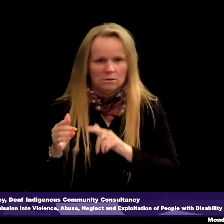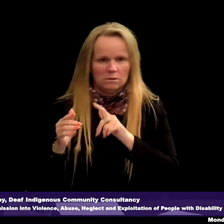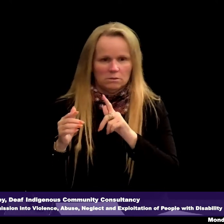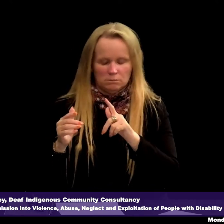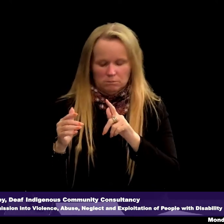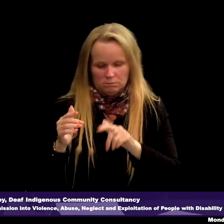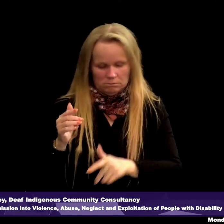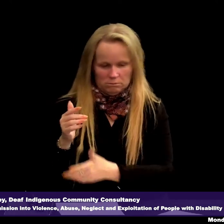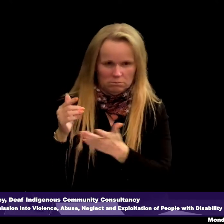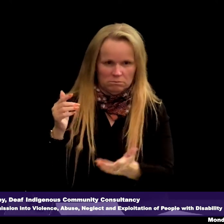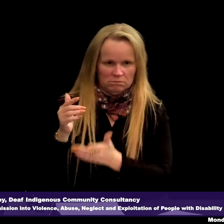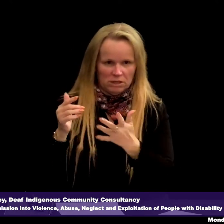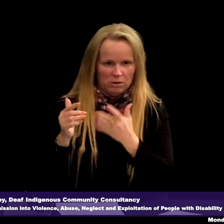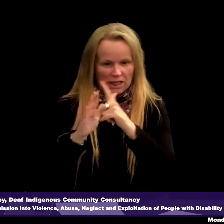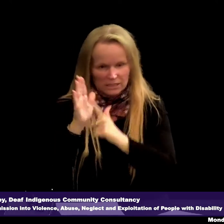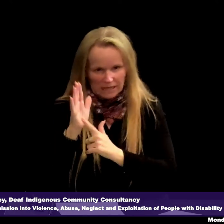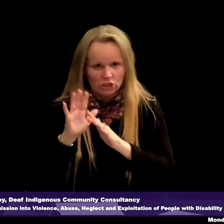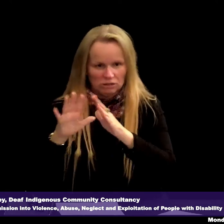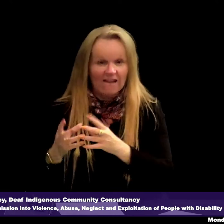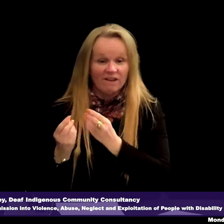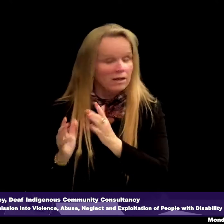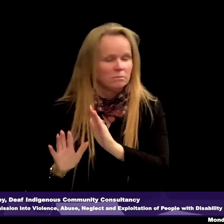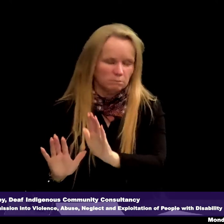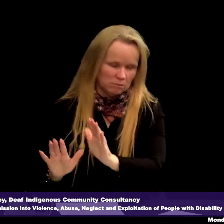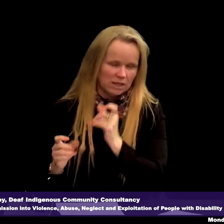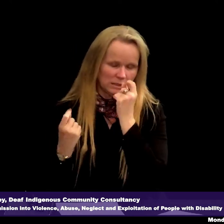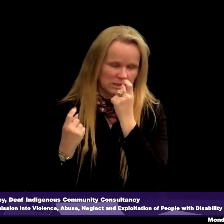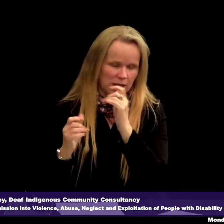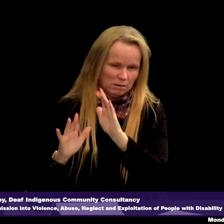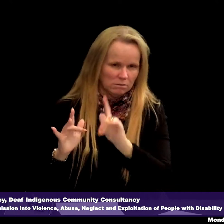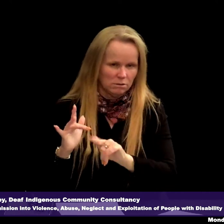been weighed down by paperwork and bureaucracy and legislation and so forth.